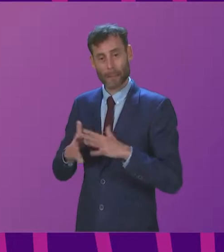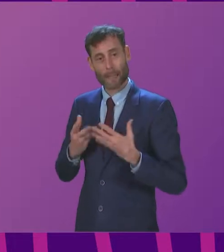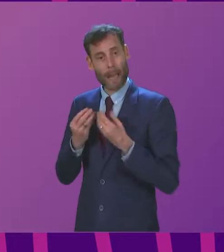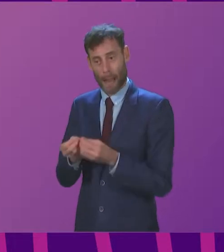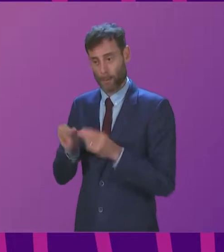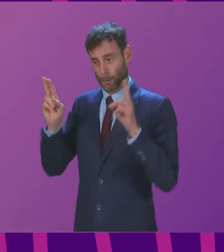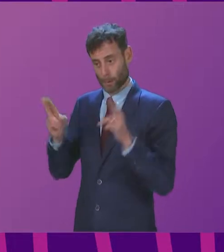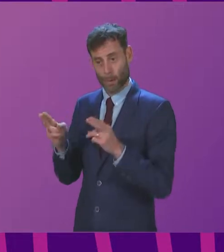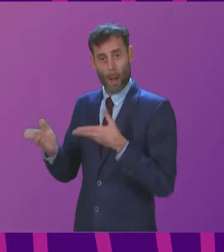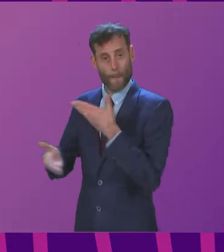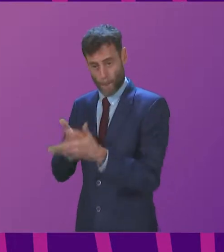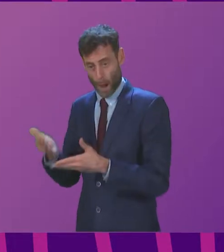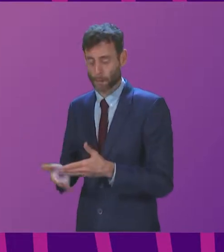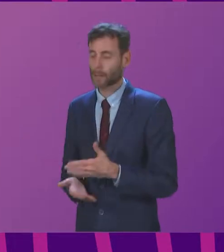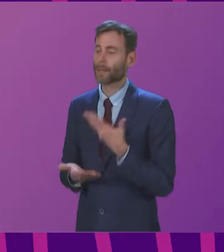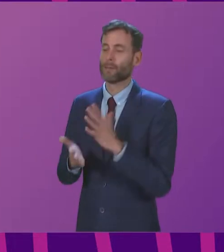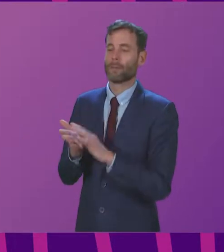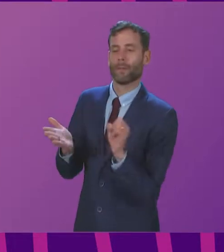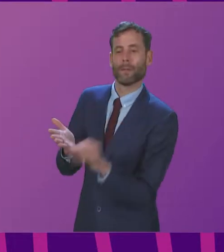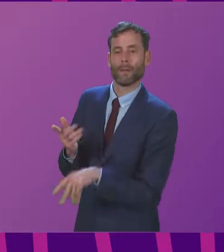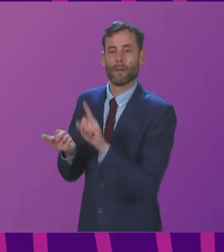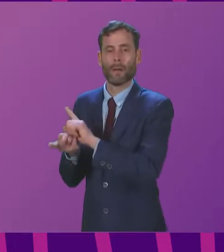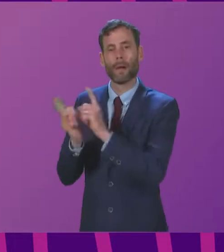with one that we know works well. We were told at the start